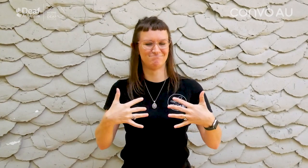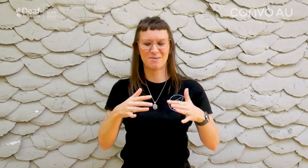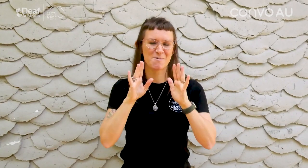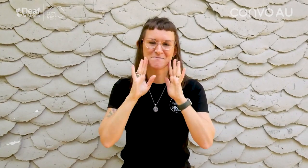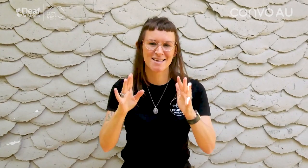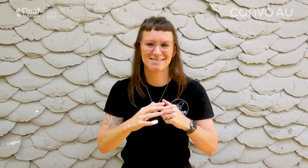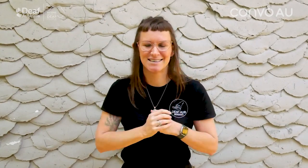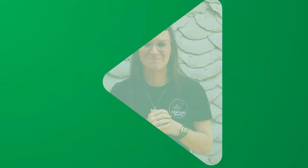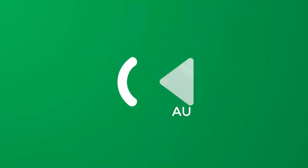It was amazing!